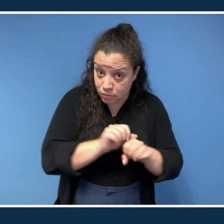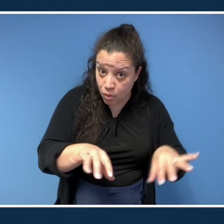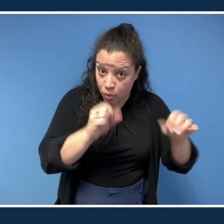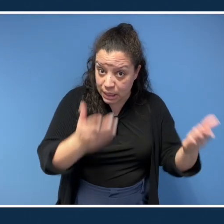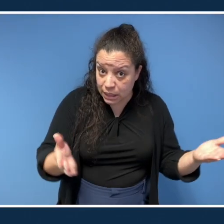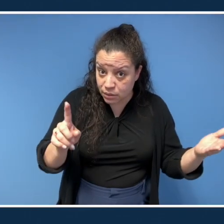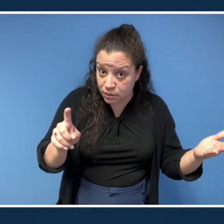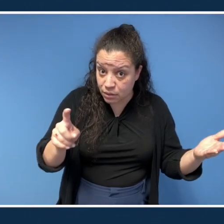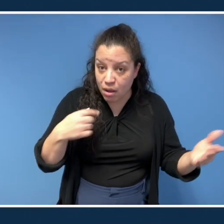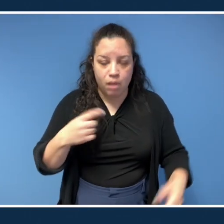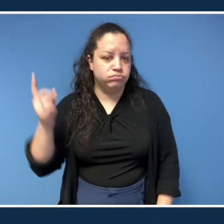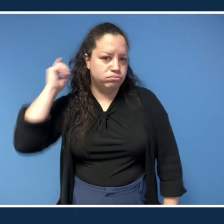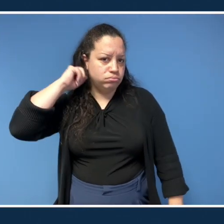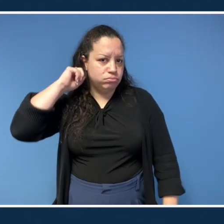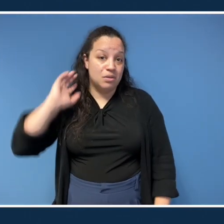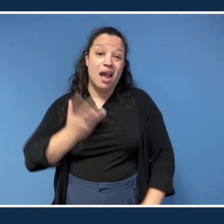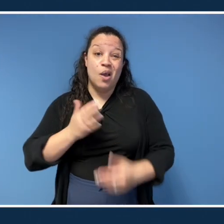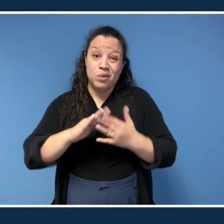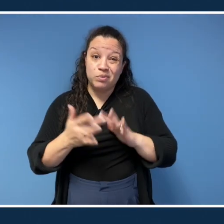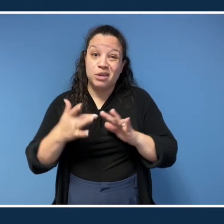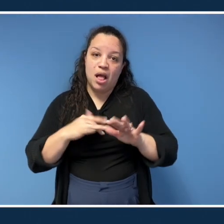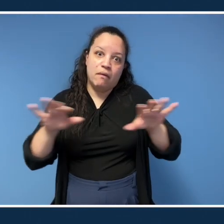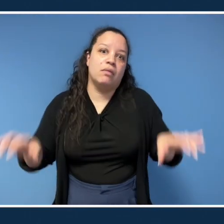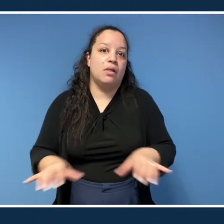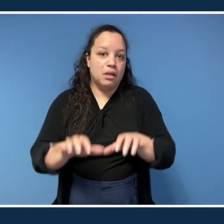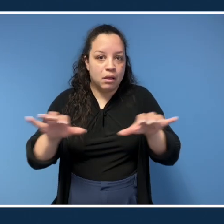our communities have been doing a lot of the lifting for a number of years.